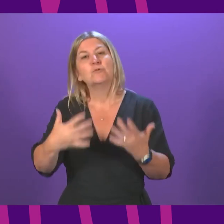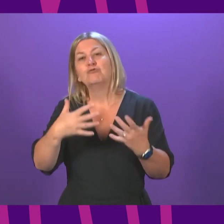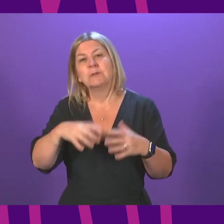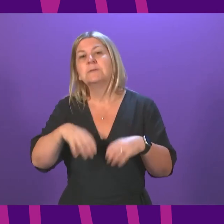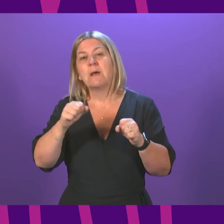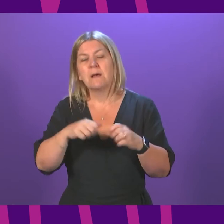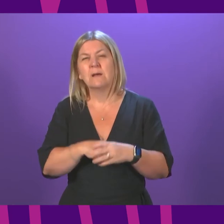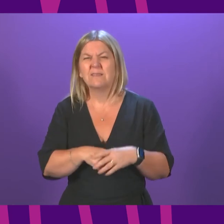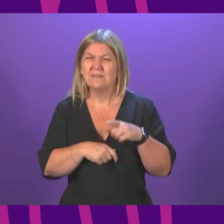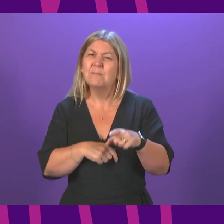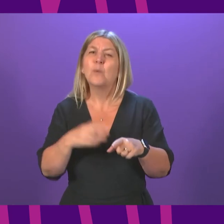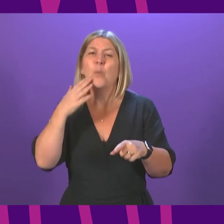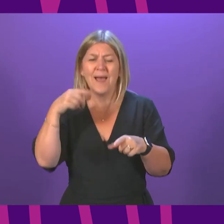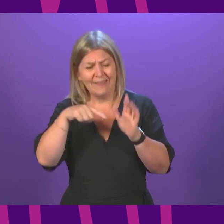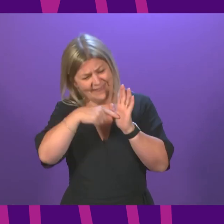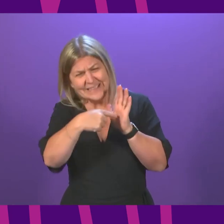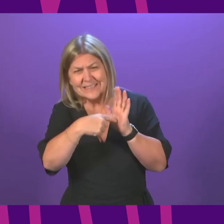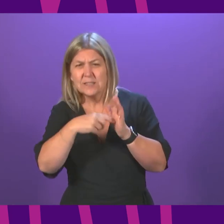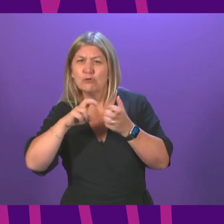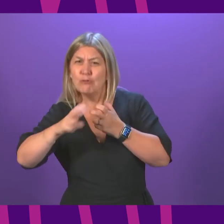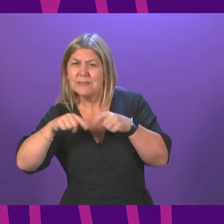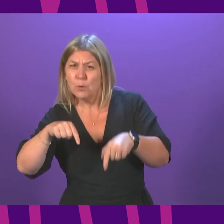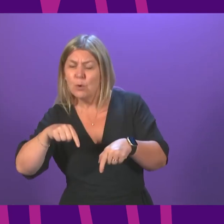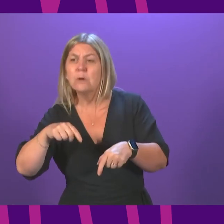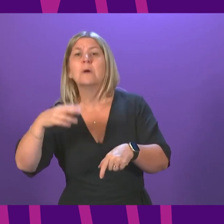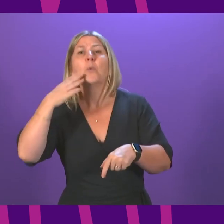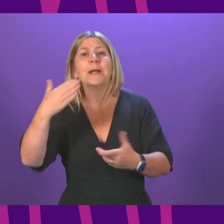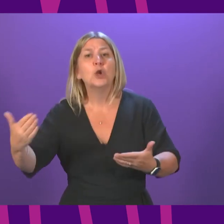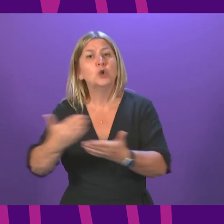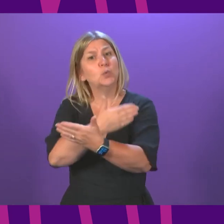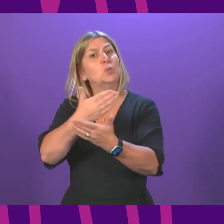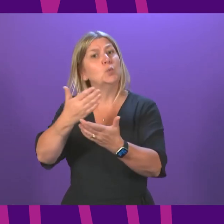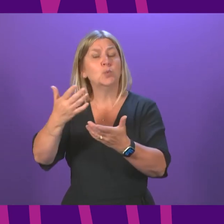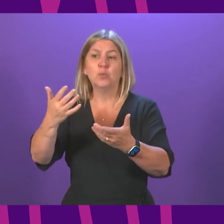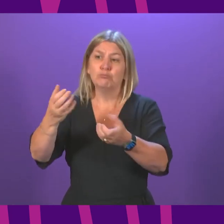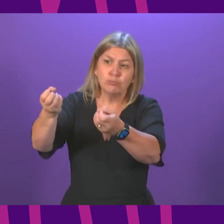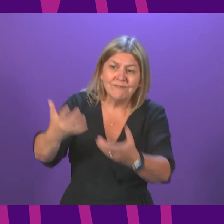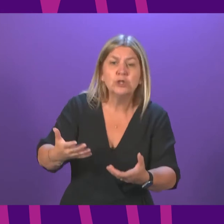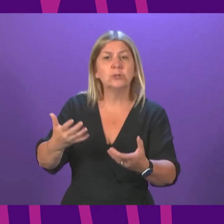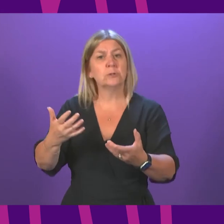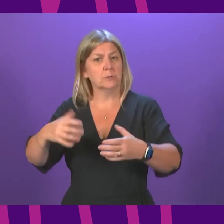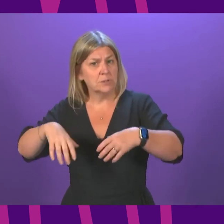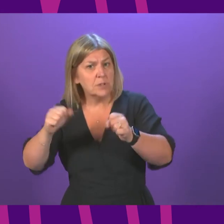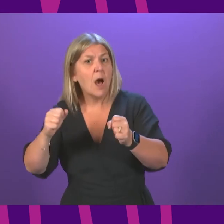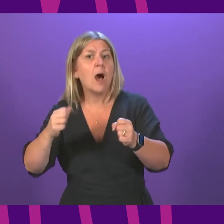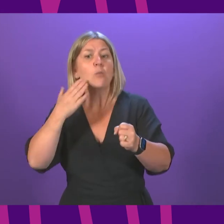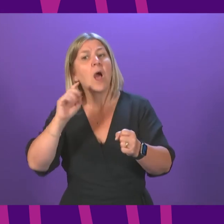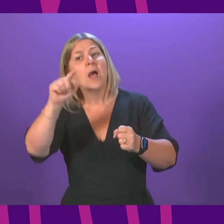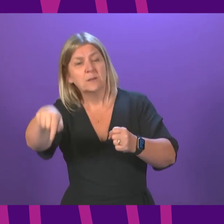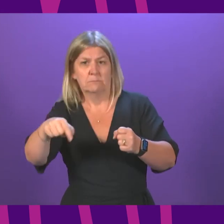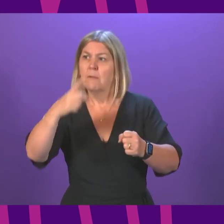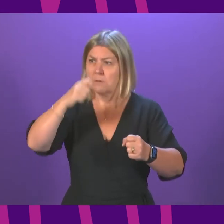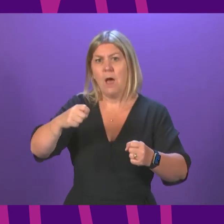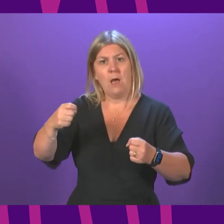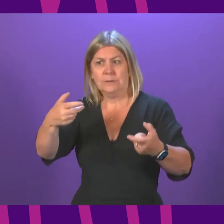debate when those provisions come into force—now is not the time.